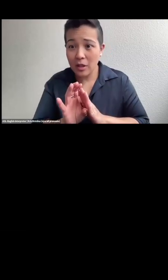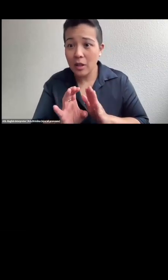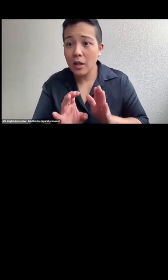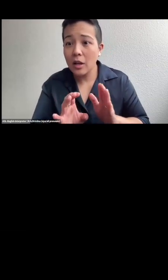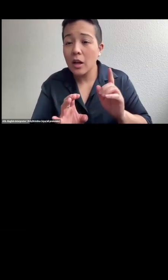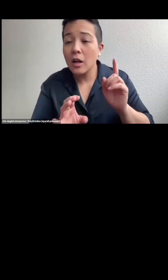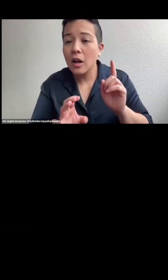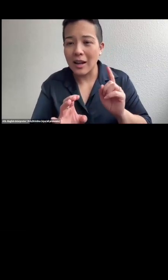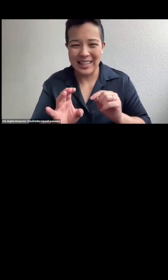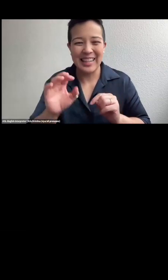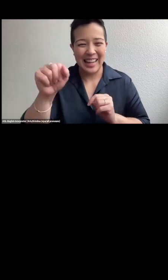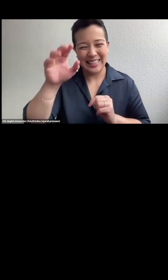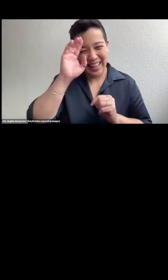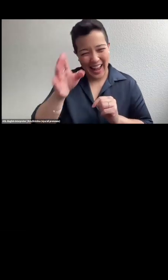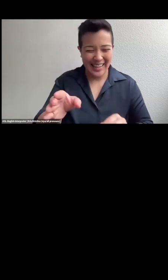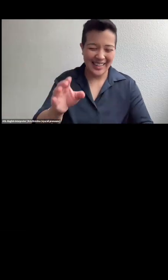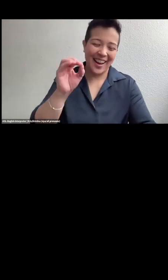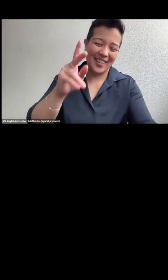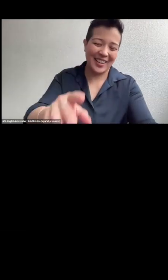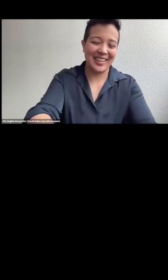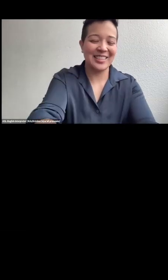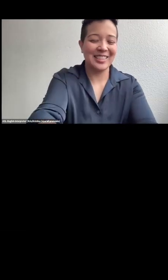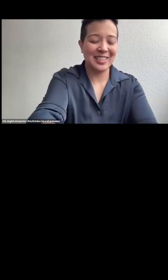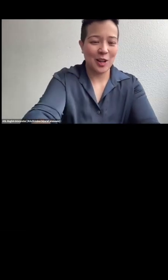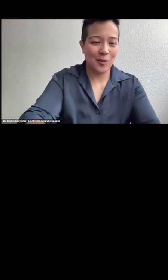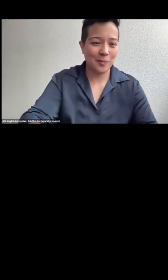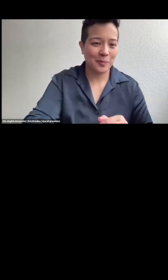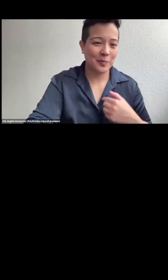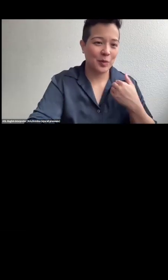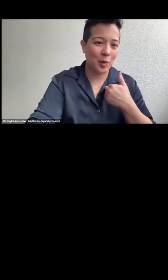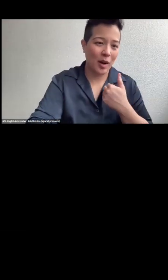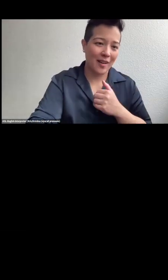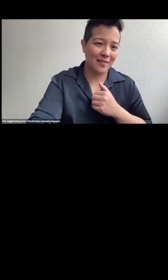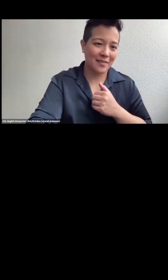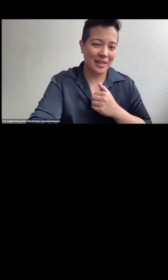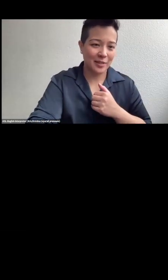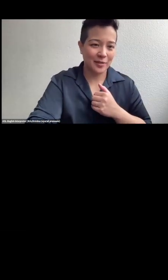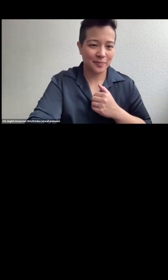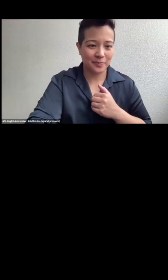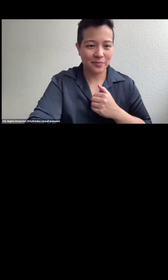Yes. Hi. Okay. So we've got, you know, from what I'm